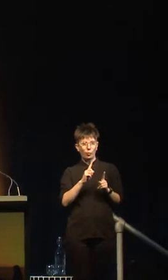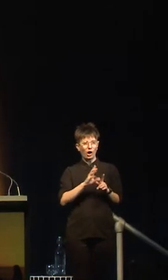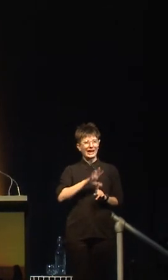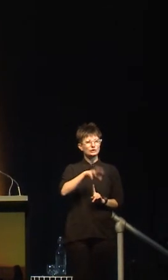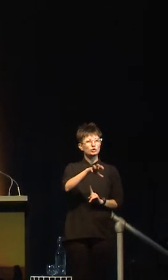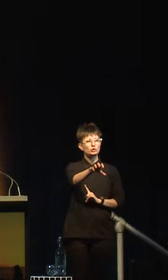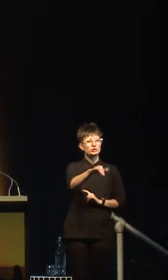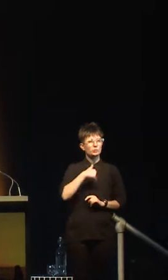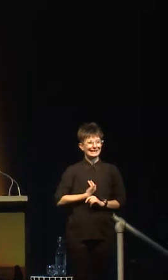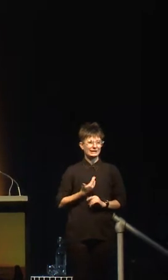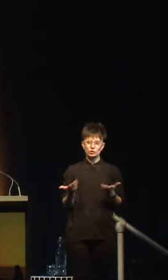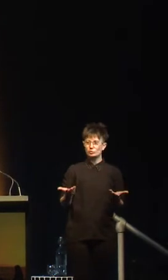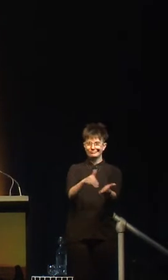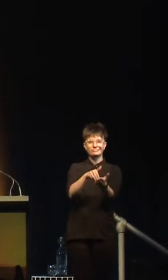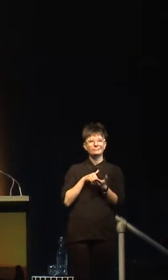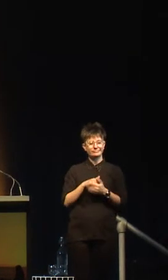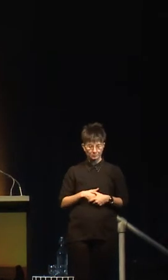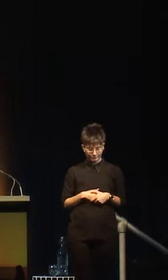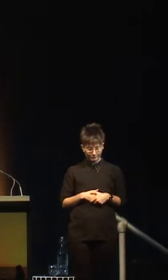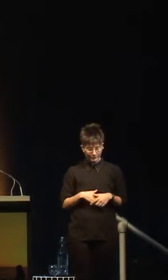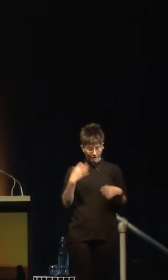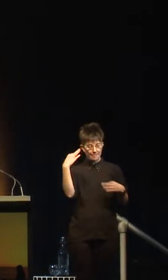us. So the bill does a few key things. It’s